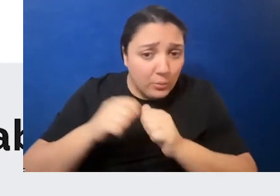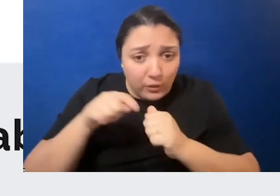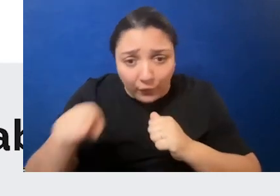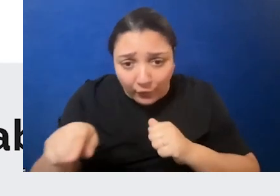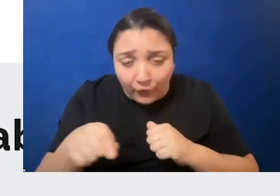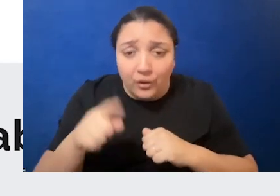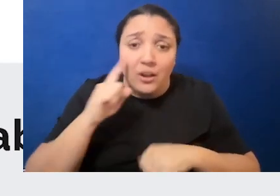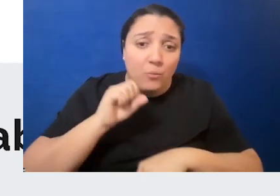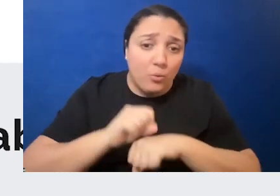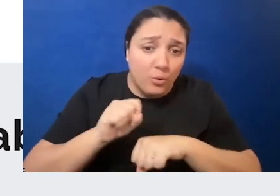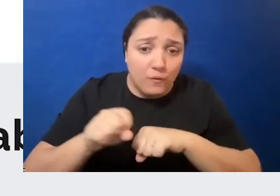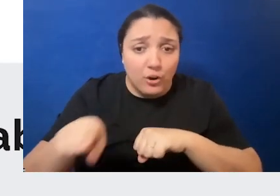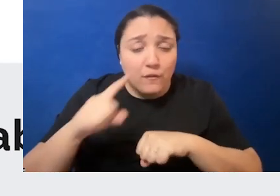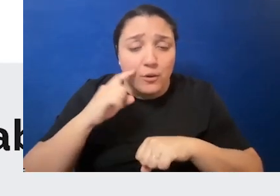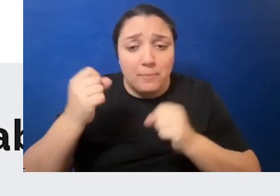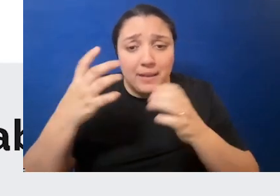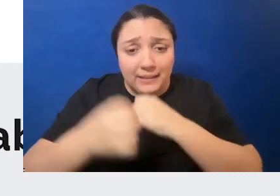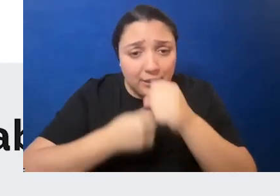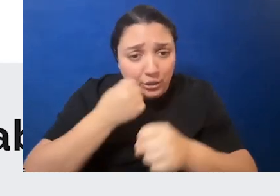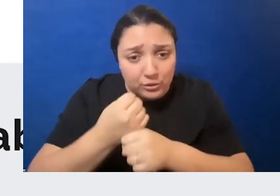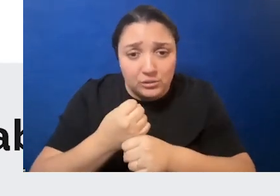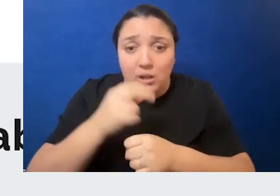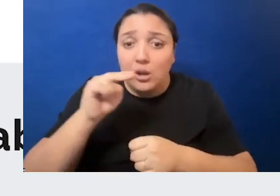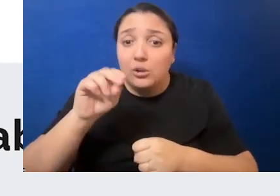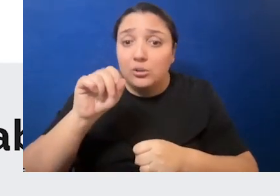I AM WORKING WITH HER, AND I